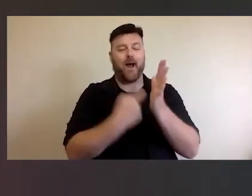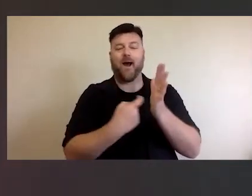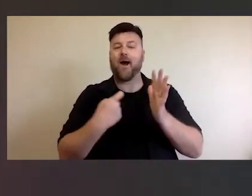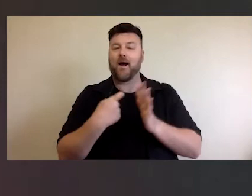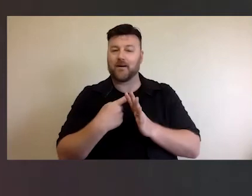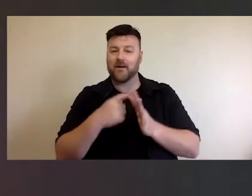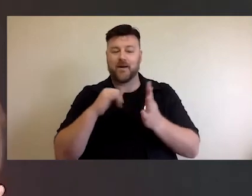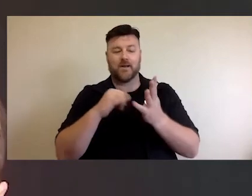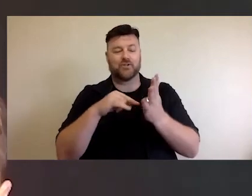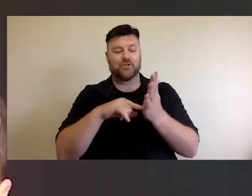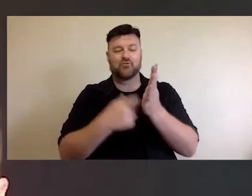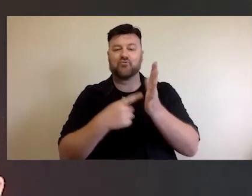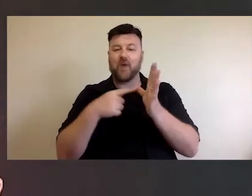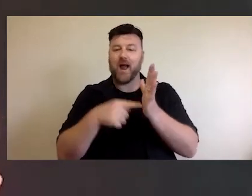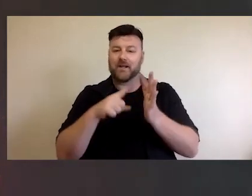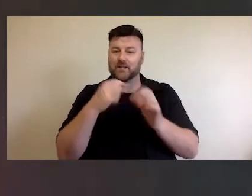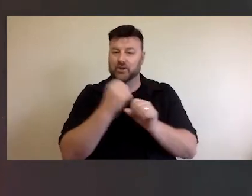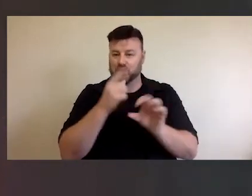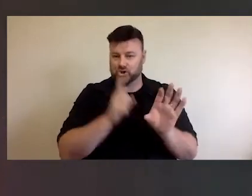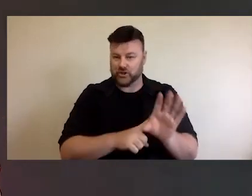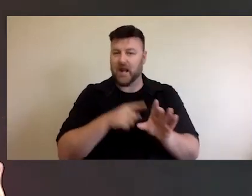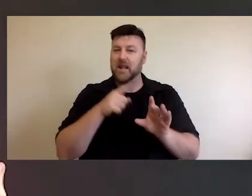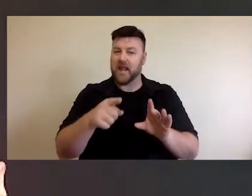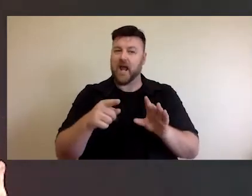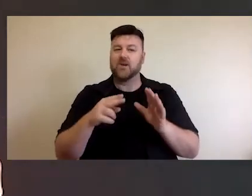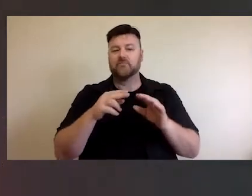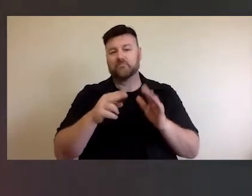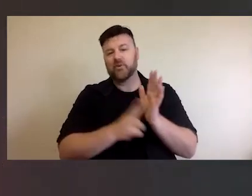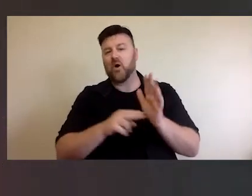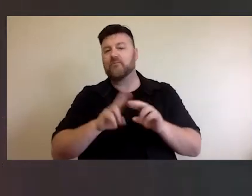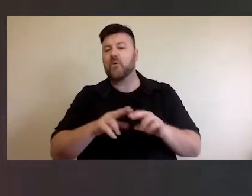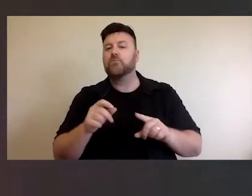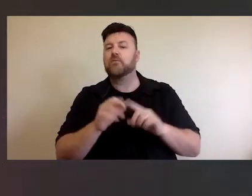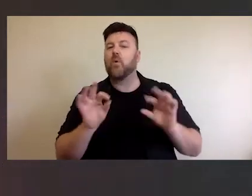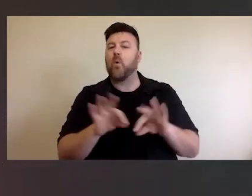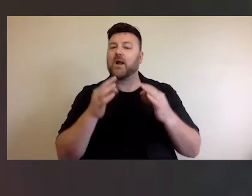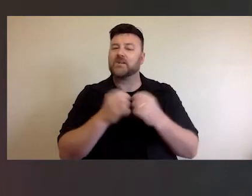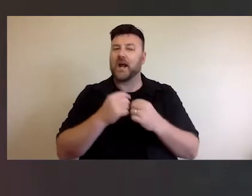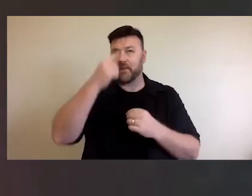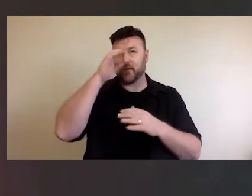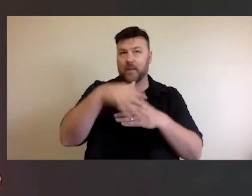in strategic thinking, transformation, and sustainability in action.